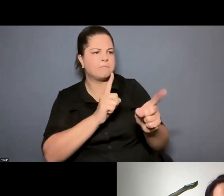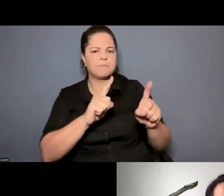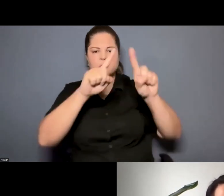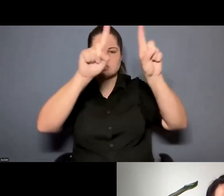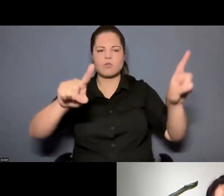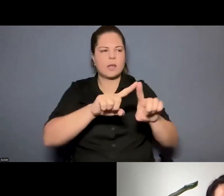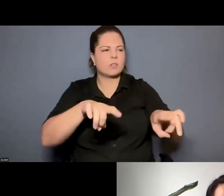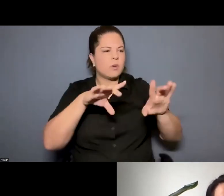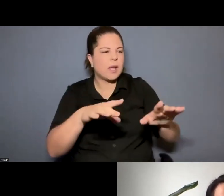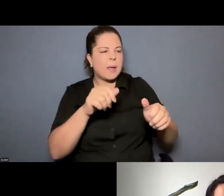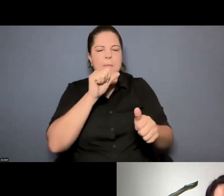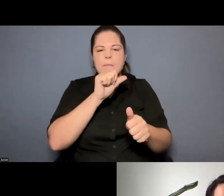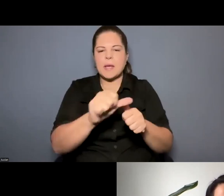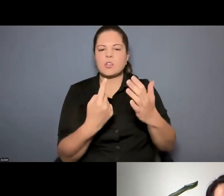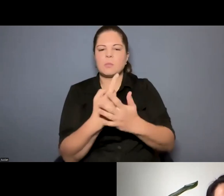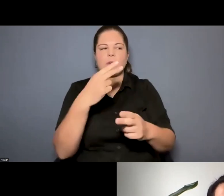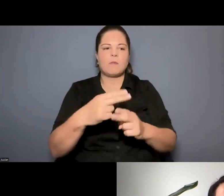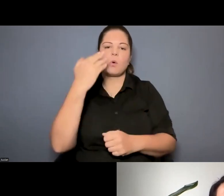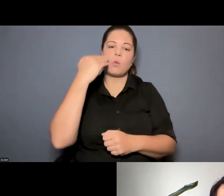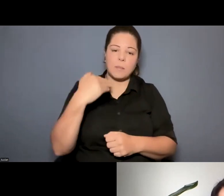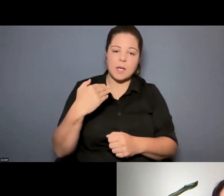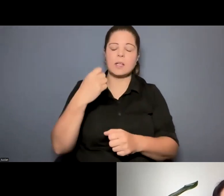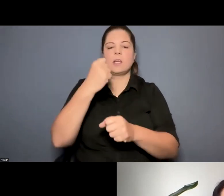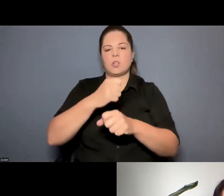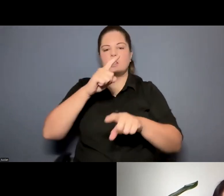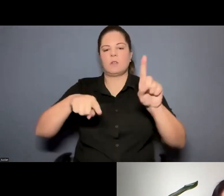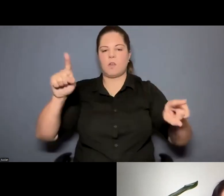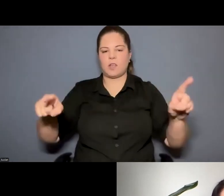for women and gender diverse practitioners. So while I am the Chair, and it sounds fancy,